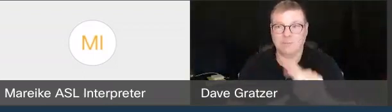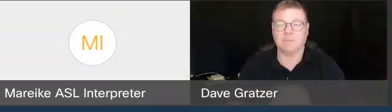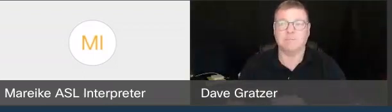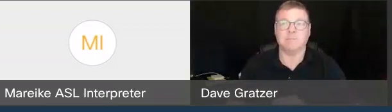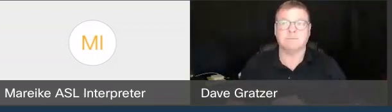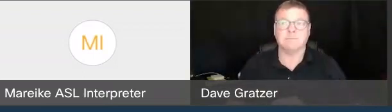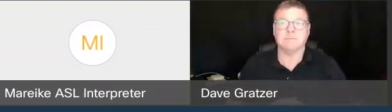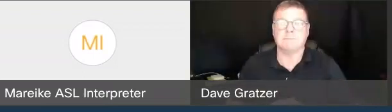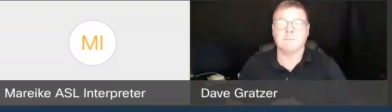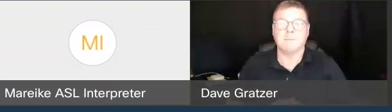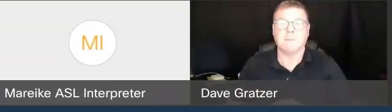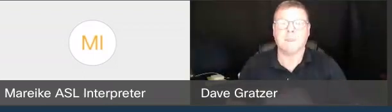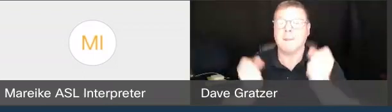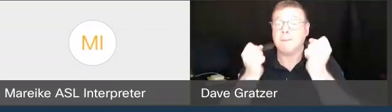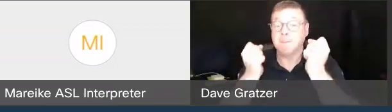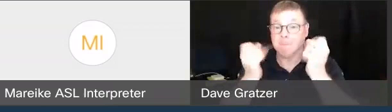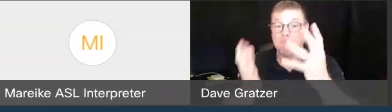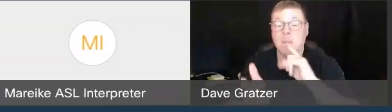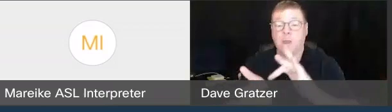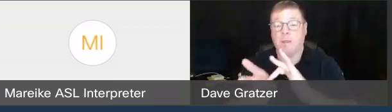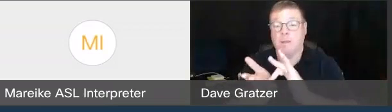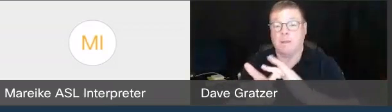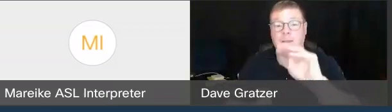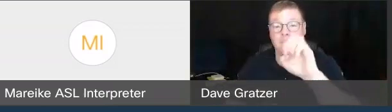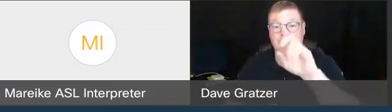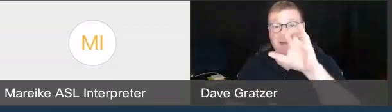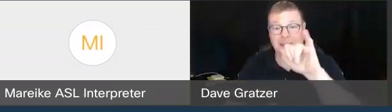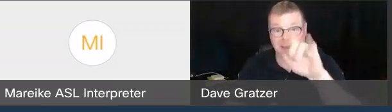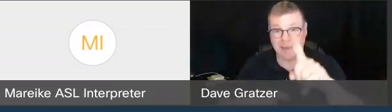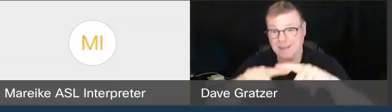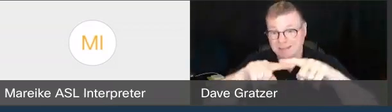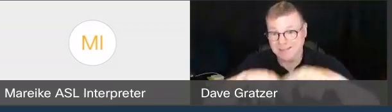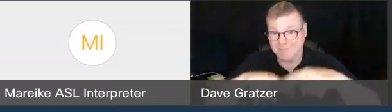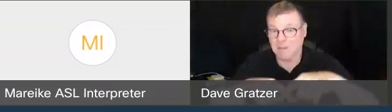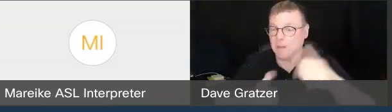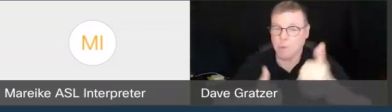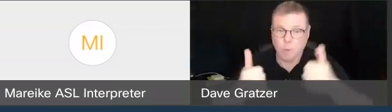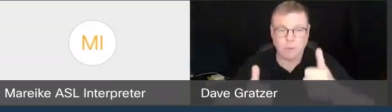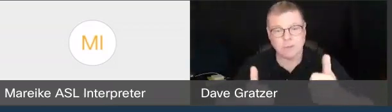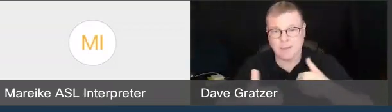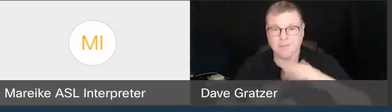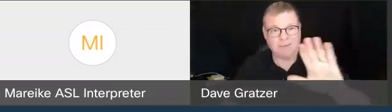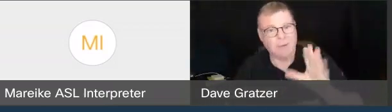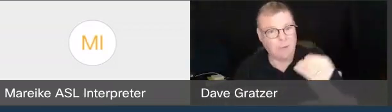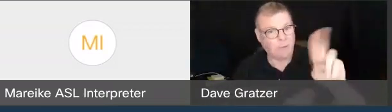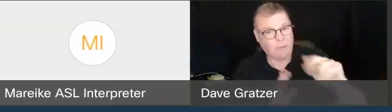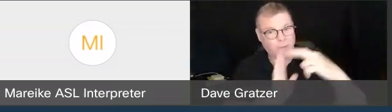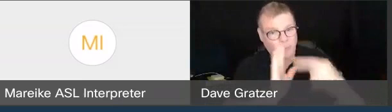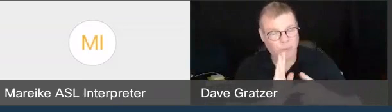teams are Medicaid dependent, which comes with its own set of rules and regulations and challenges,